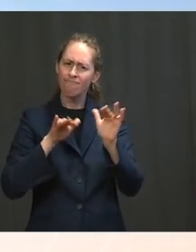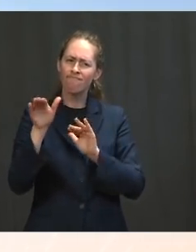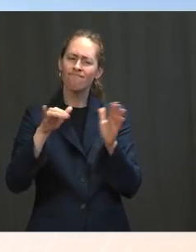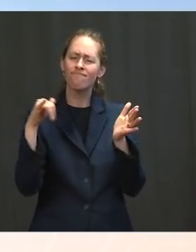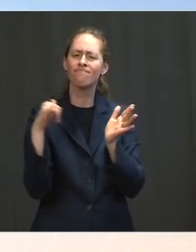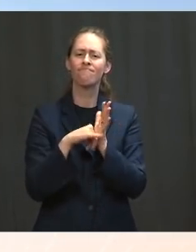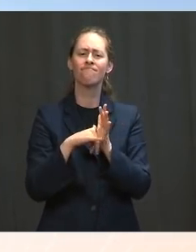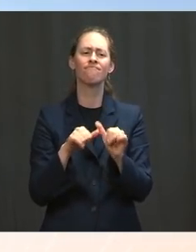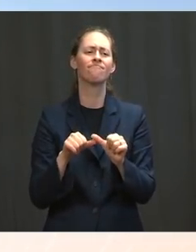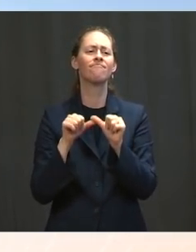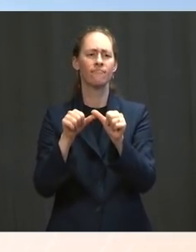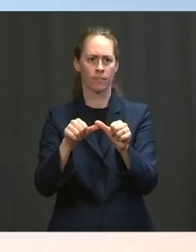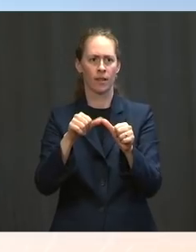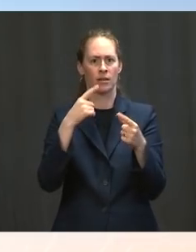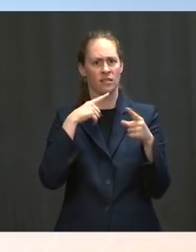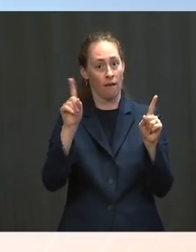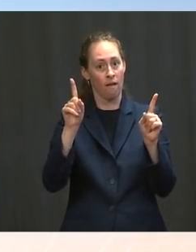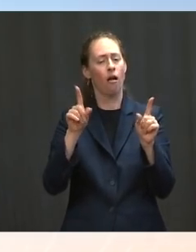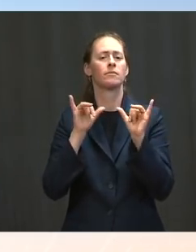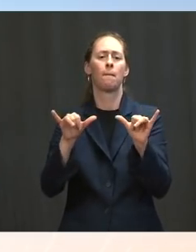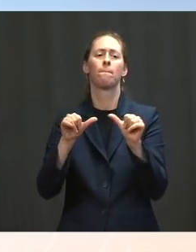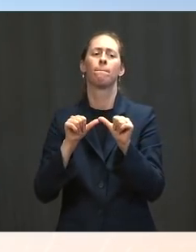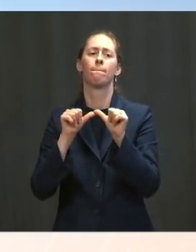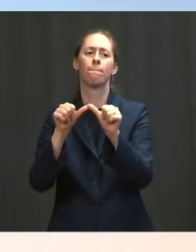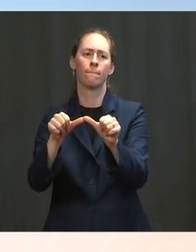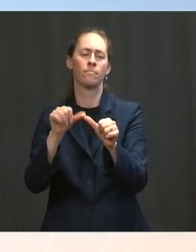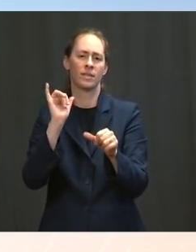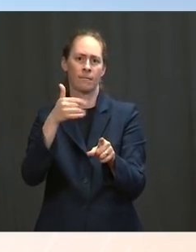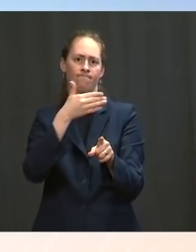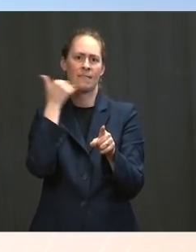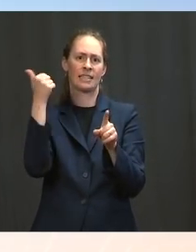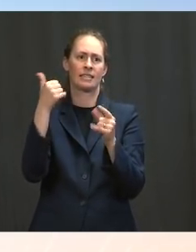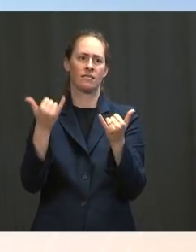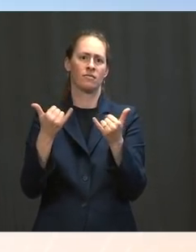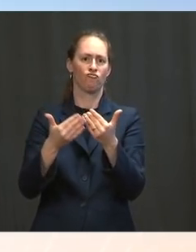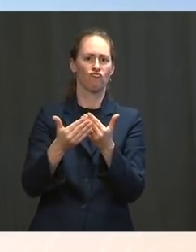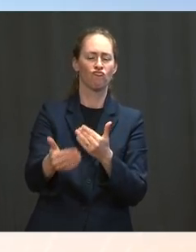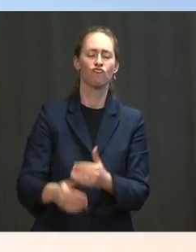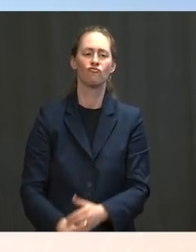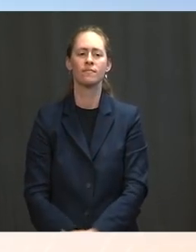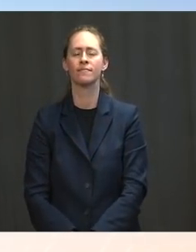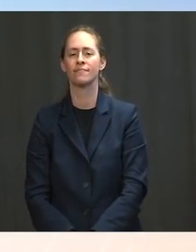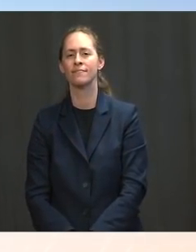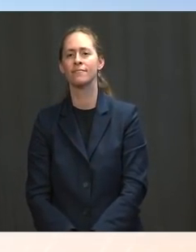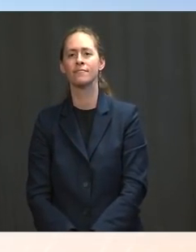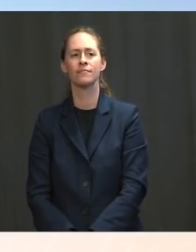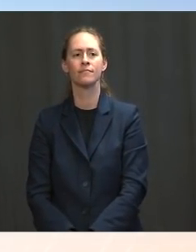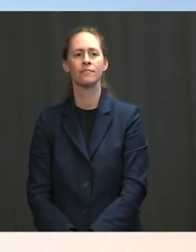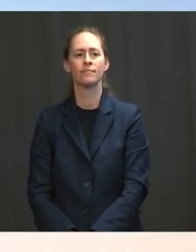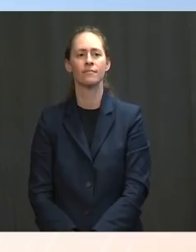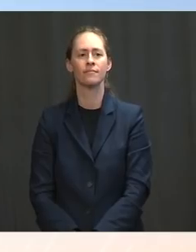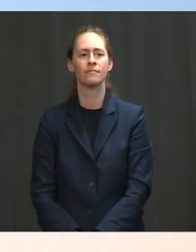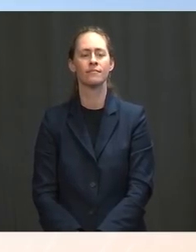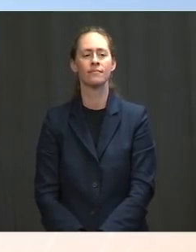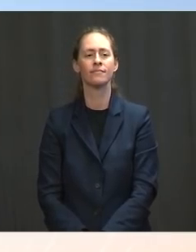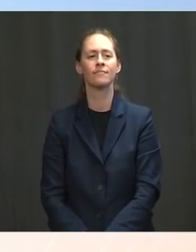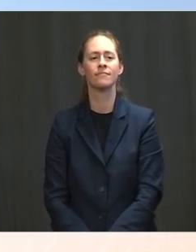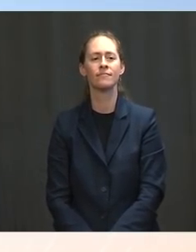what we've seen have been the best practices over the past several months. The Press: And just one more on -- Ms. Psaki: Sure. >> The Press: -- COVID. If the number of cases continues to trend upward,